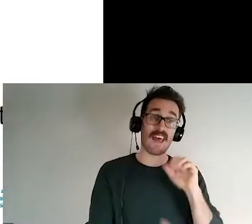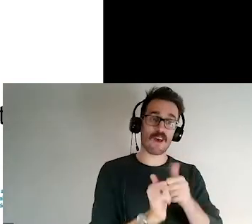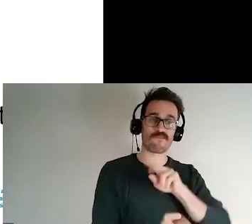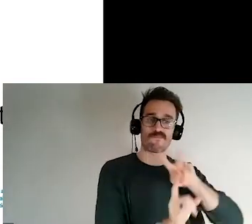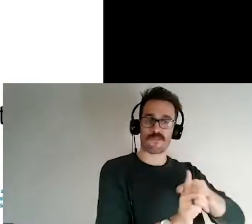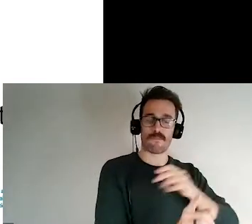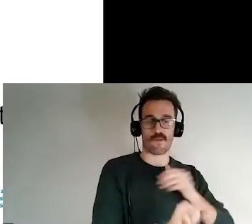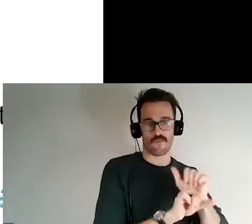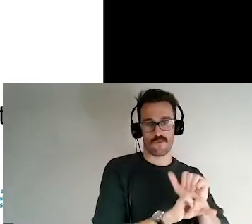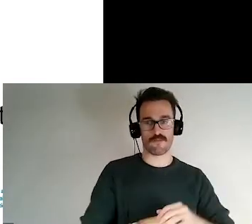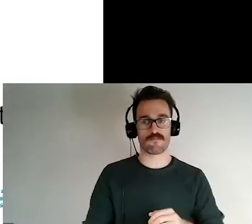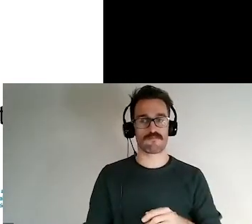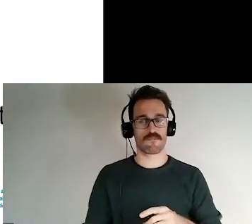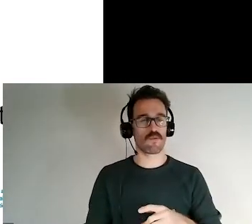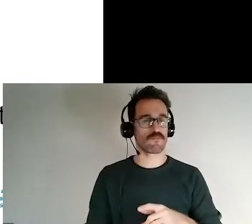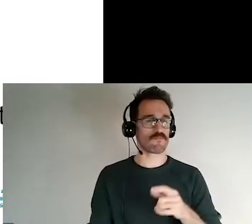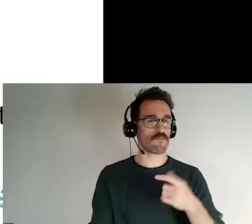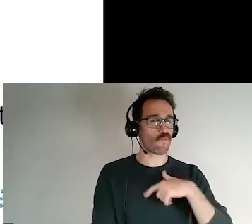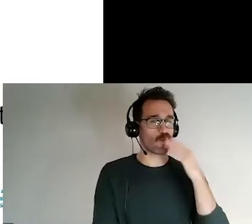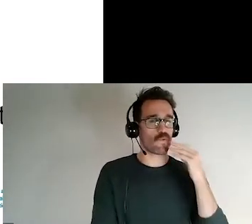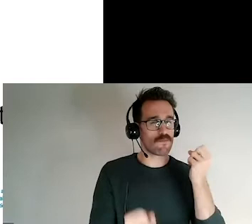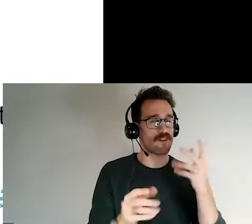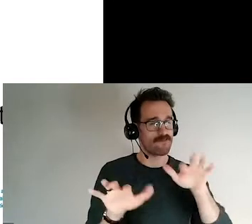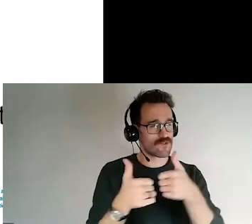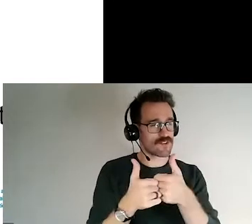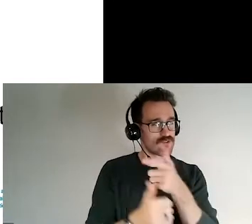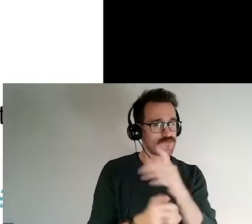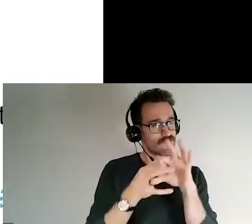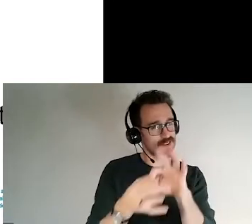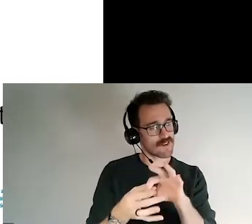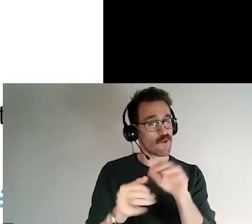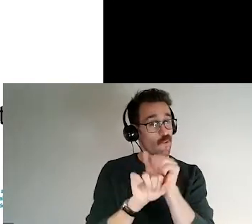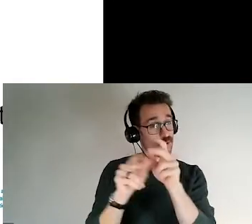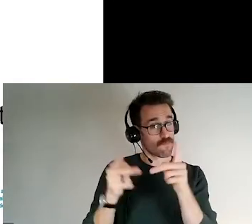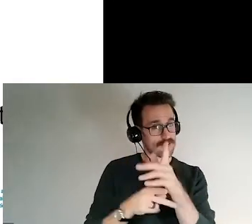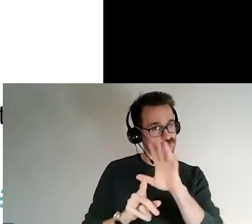number of challenges in providing support related to a workplace culture, related to misgivings